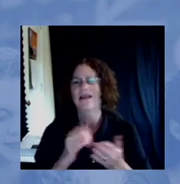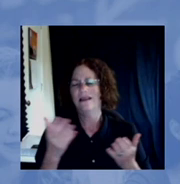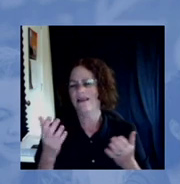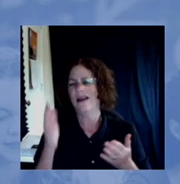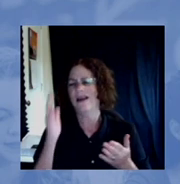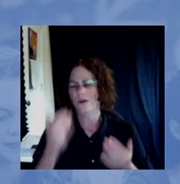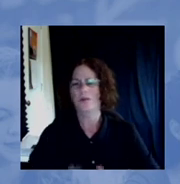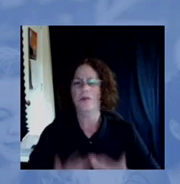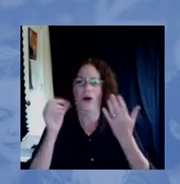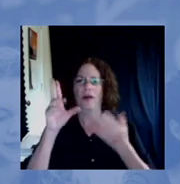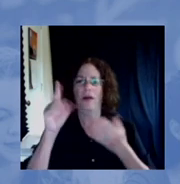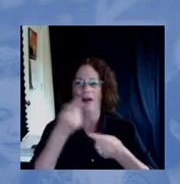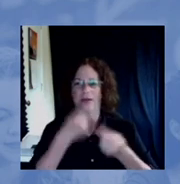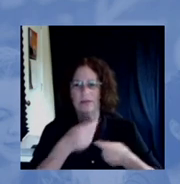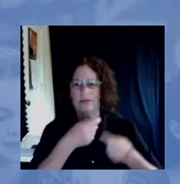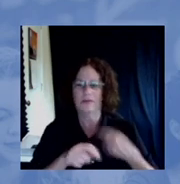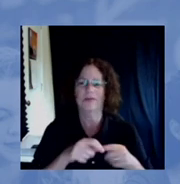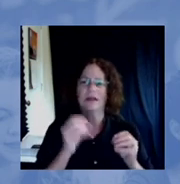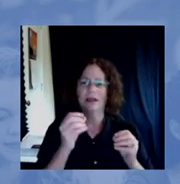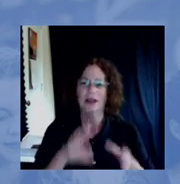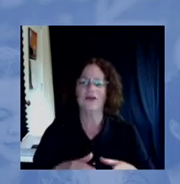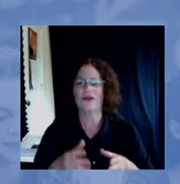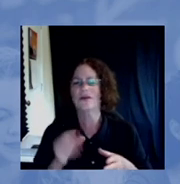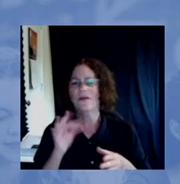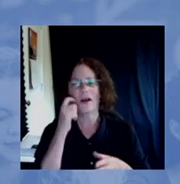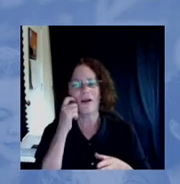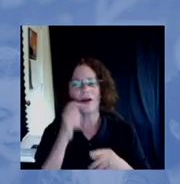BUT I DO AGREE THAT I THINK THAT ADDRESSING THE PIPELINE ISSUE IS A BIG ISSUE.